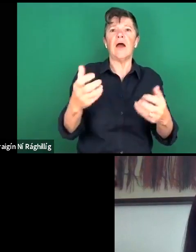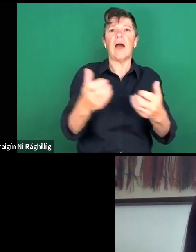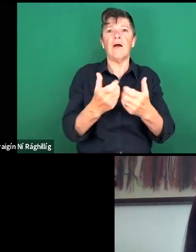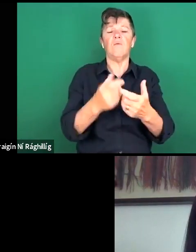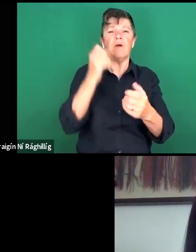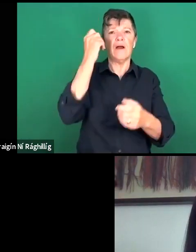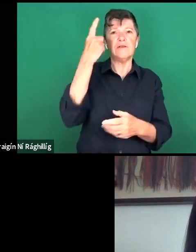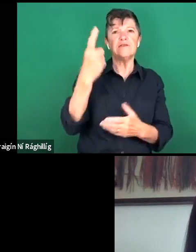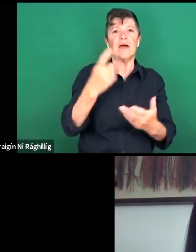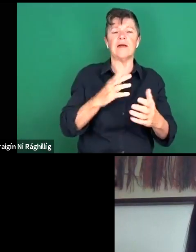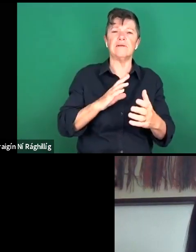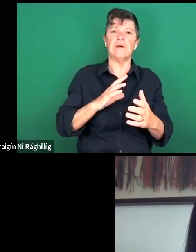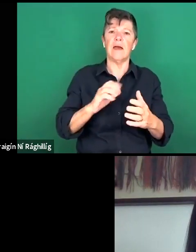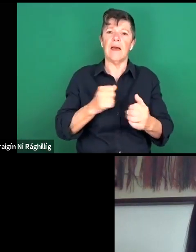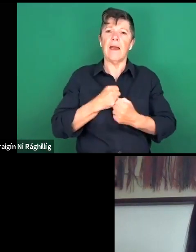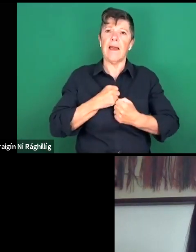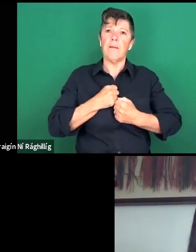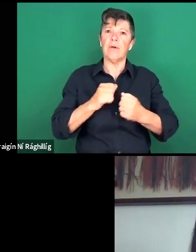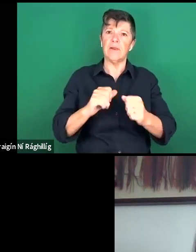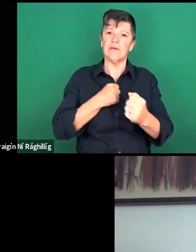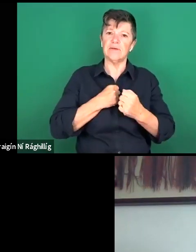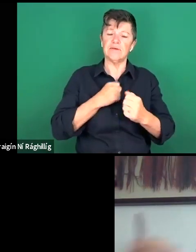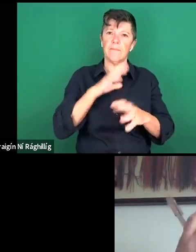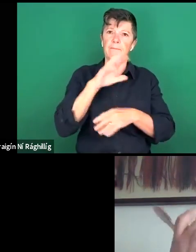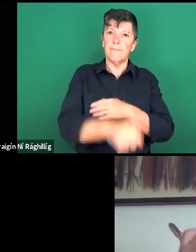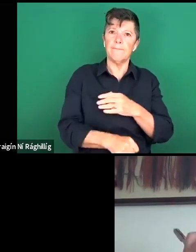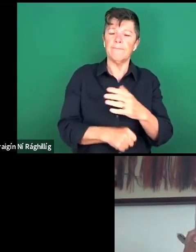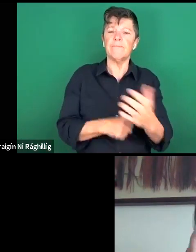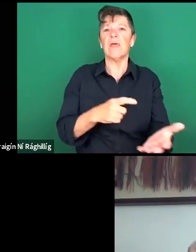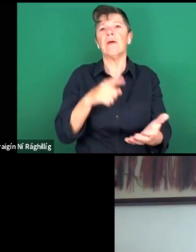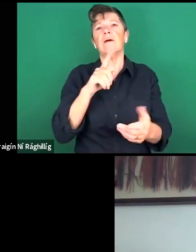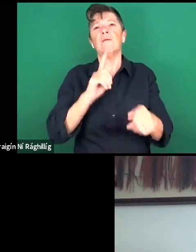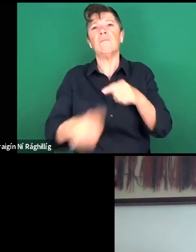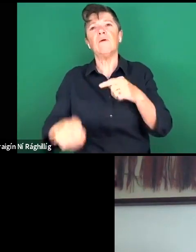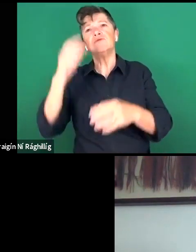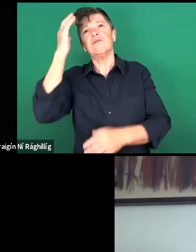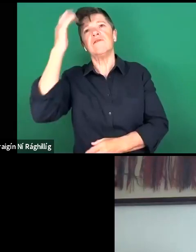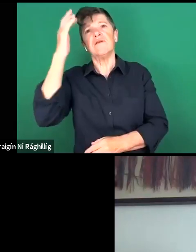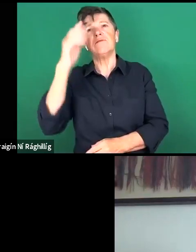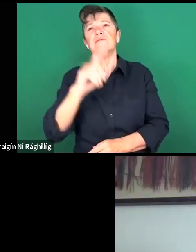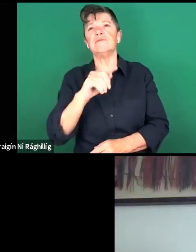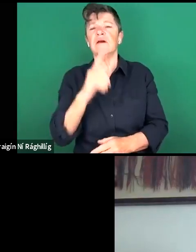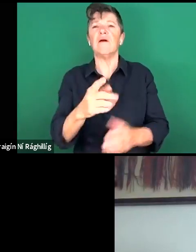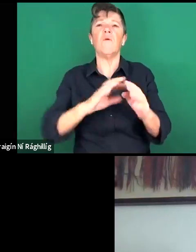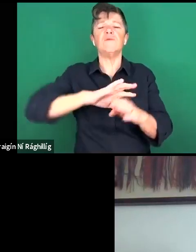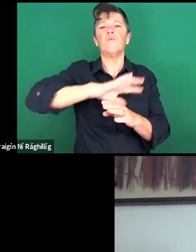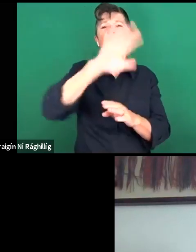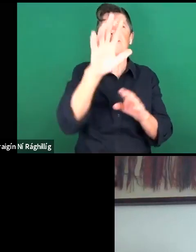believe that European colonialism over the last 500 years